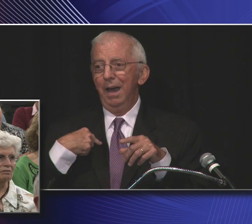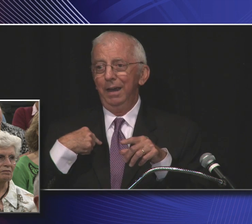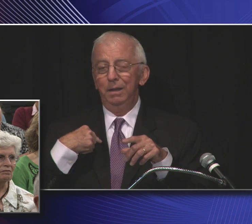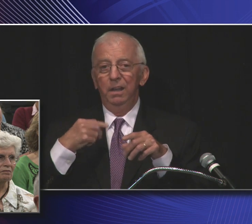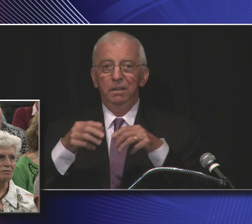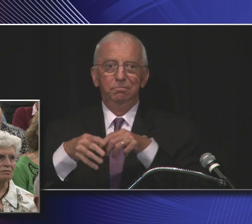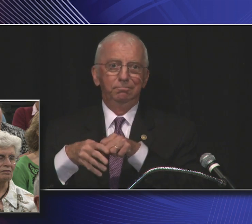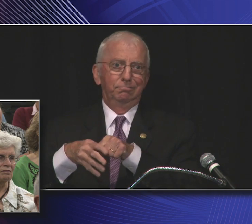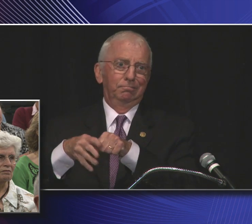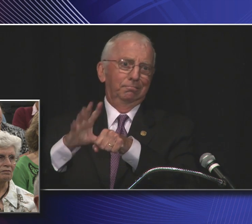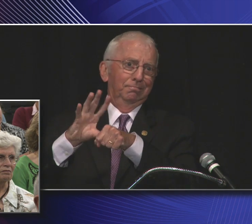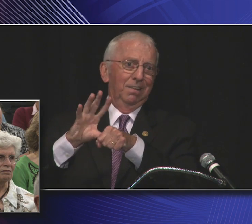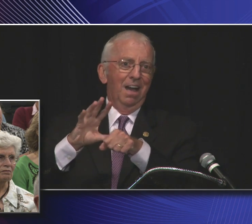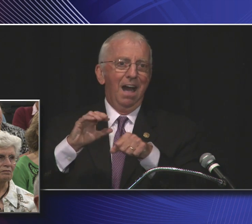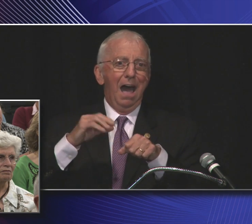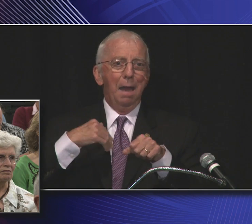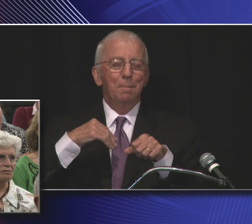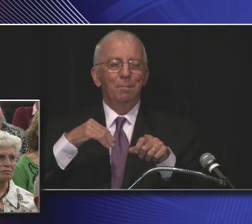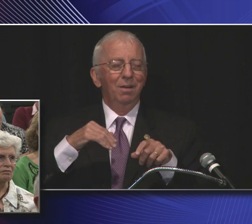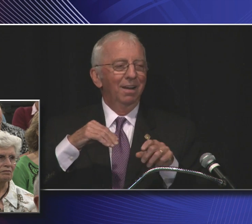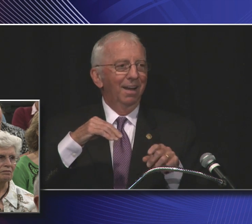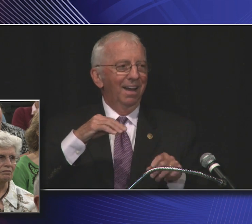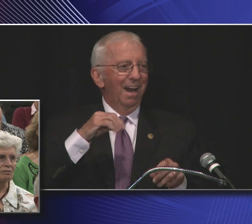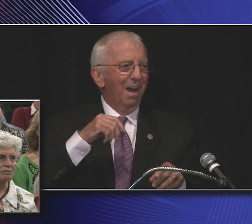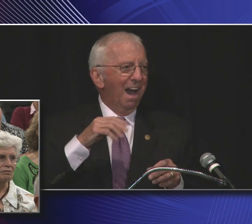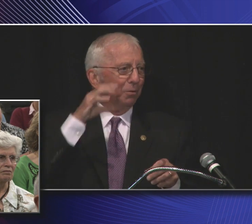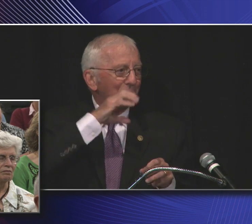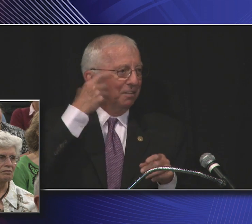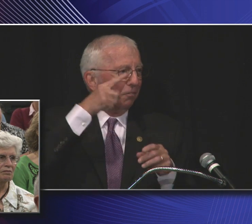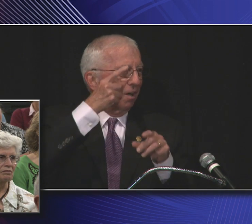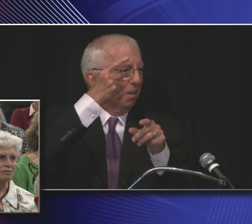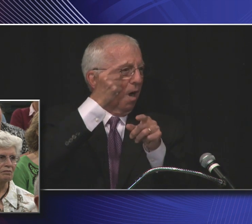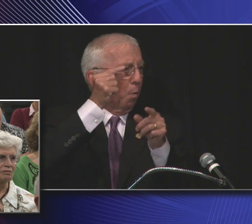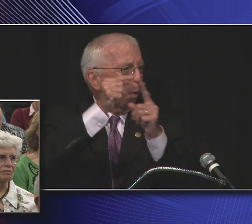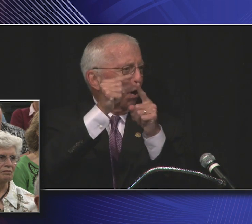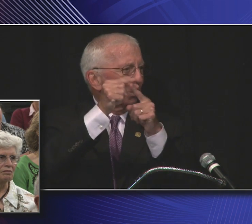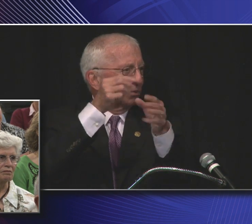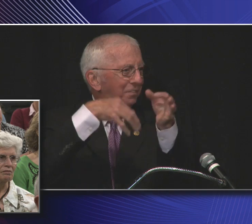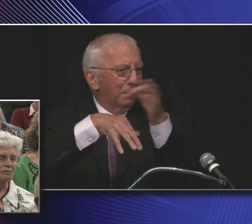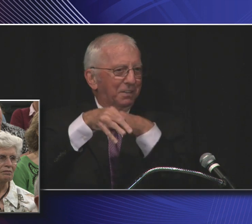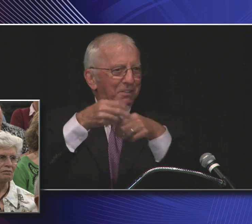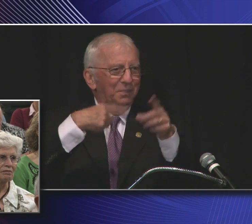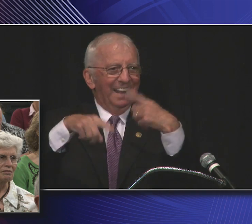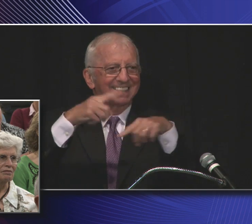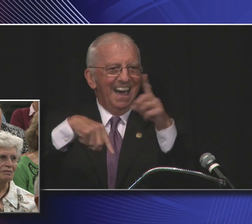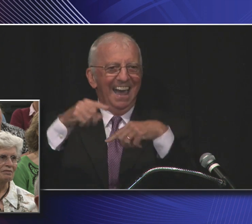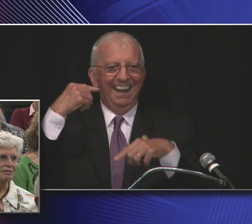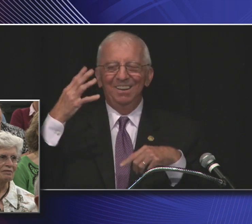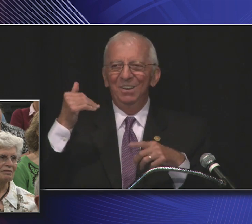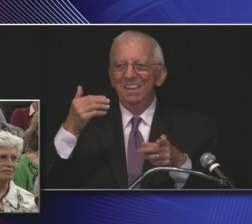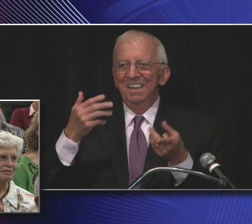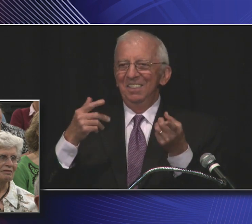I... I'm, I was looking for a word to substitute that sign,